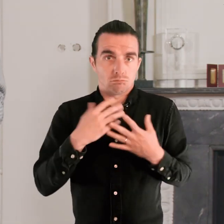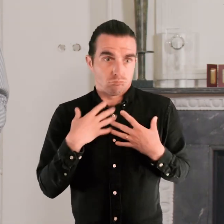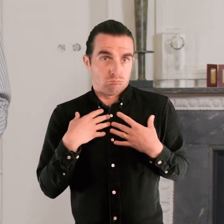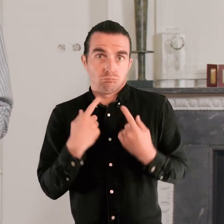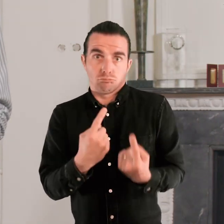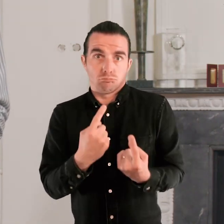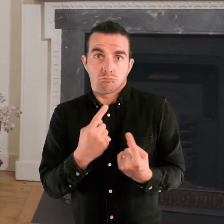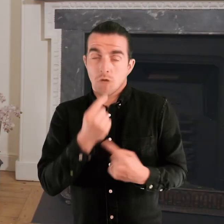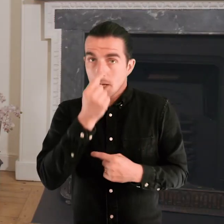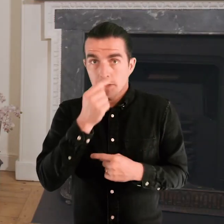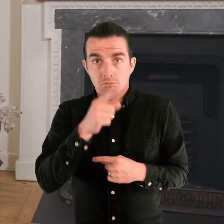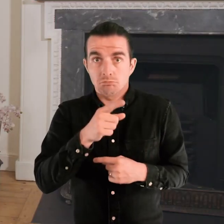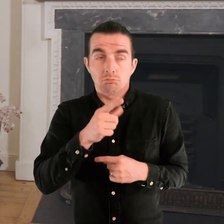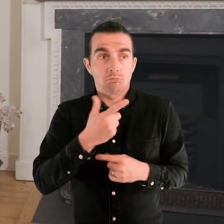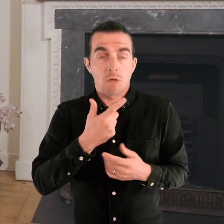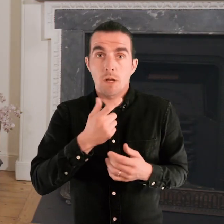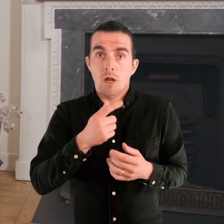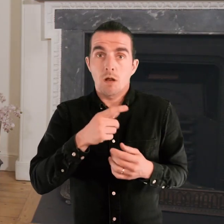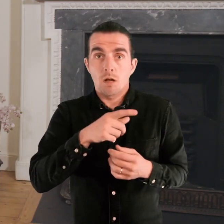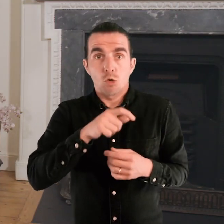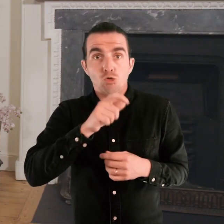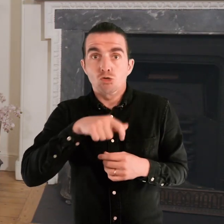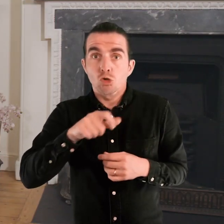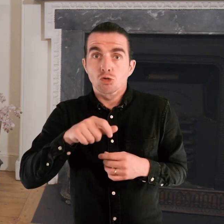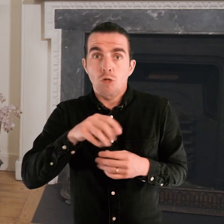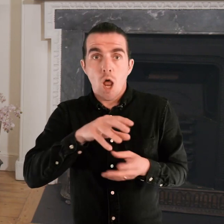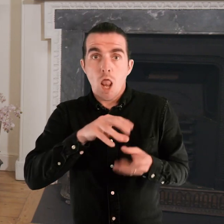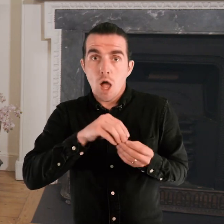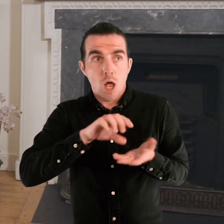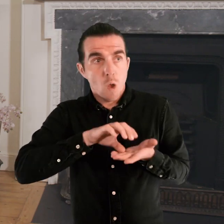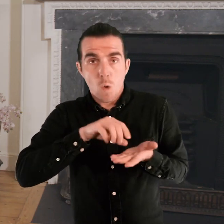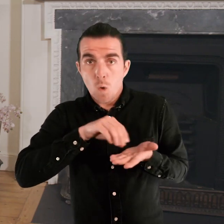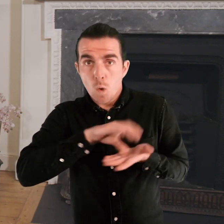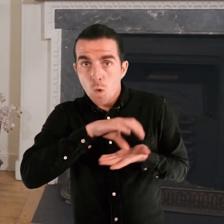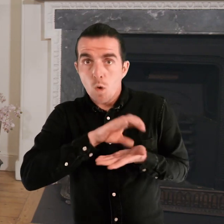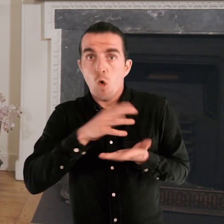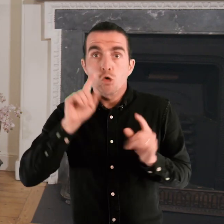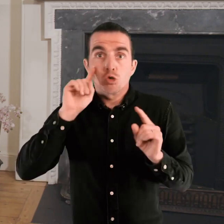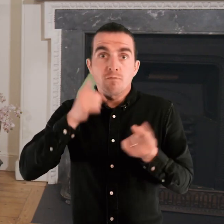they could pay off a student loan, if they wanted to, or pay for university education,